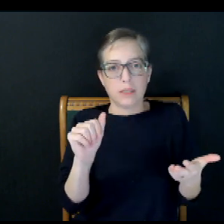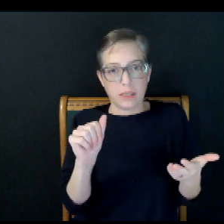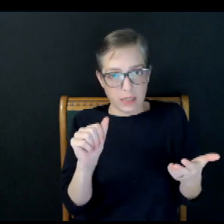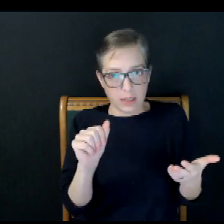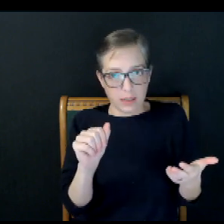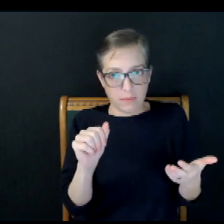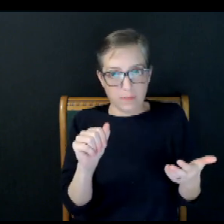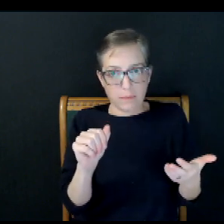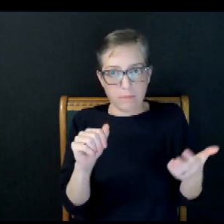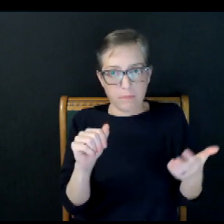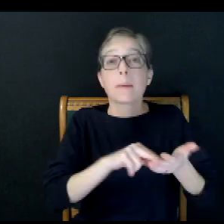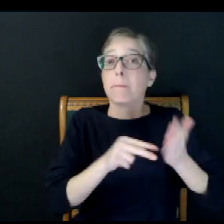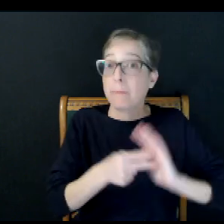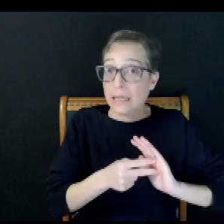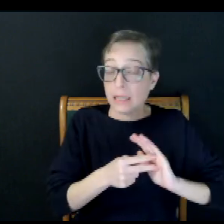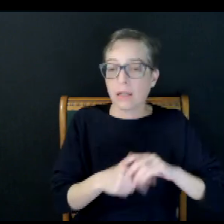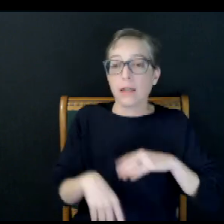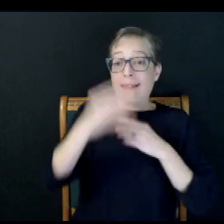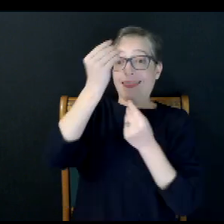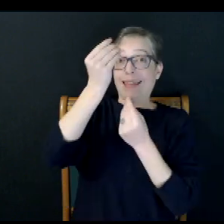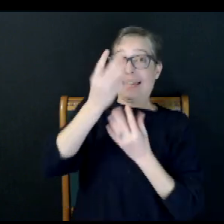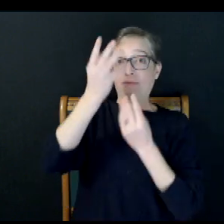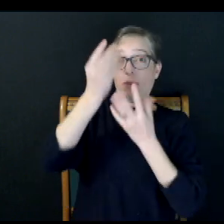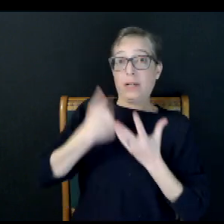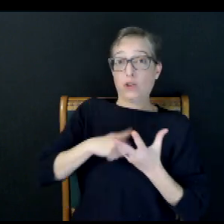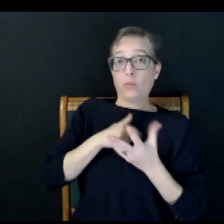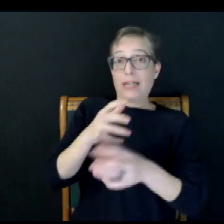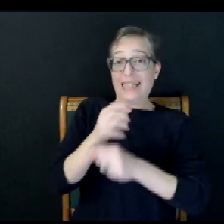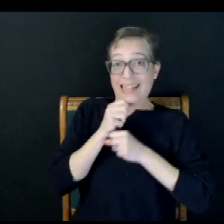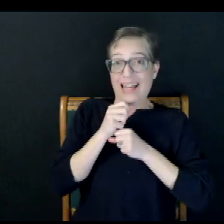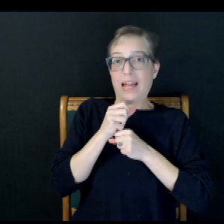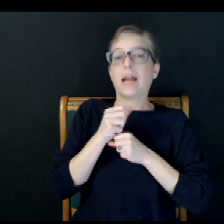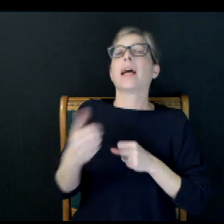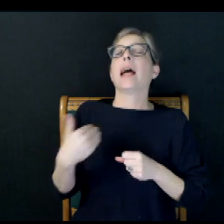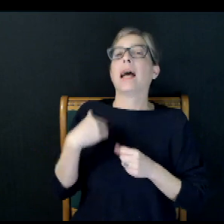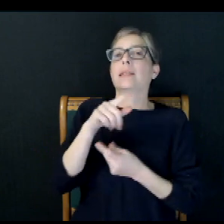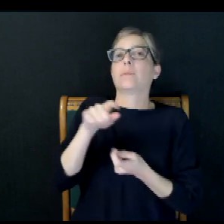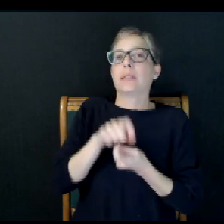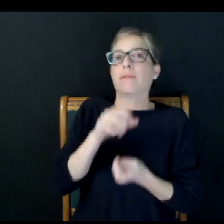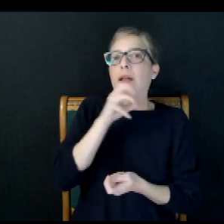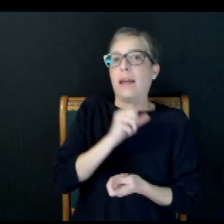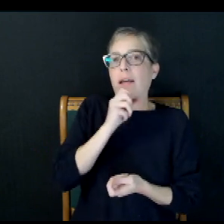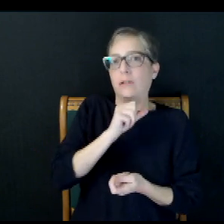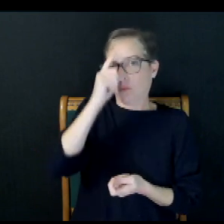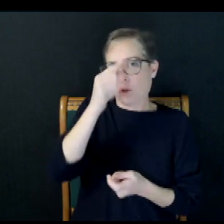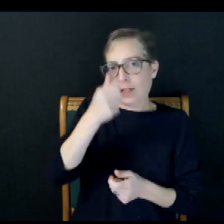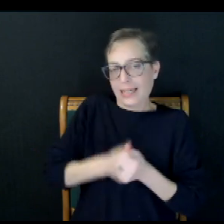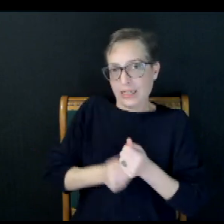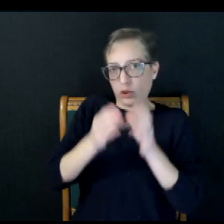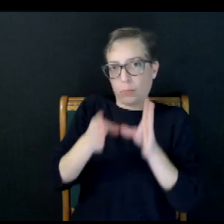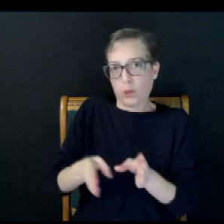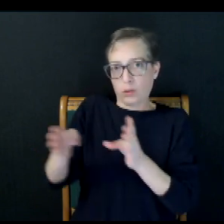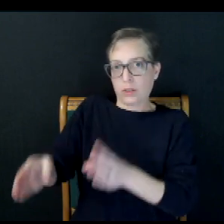We got specific ages for each person, and we just took those ages and turned